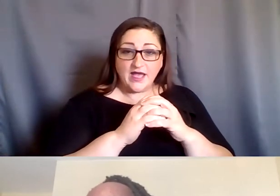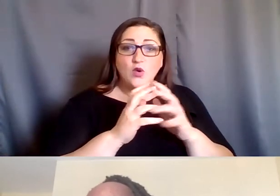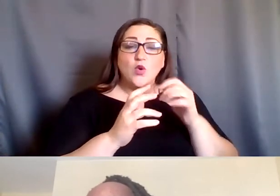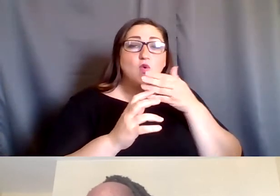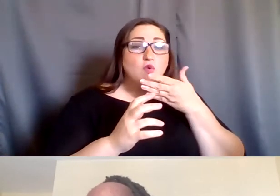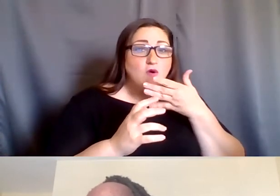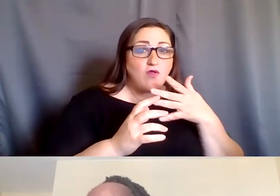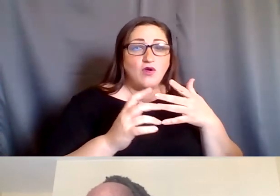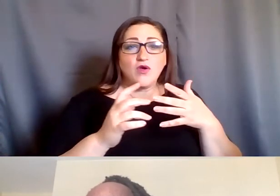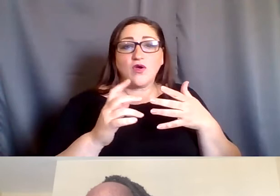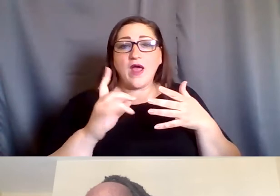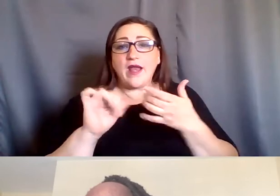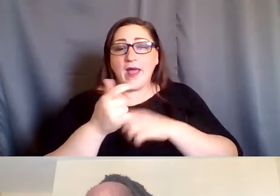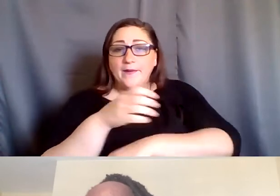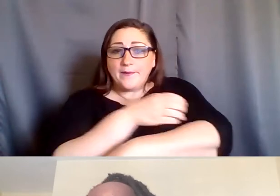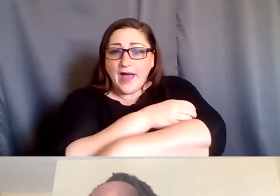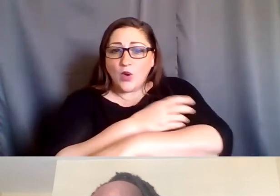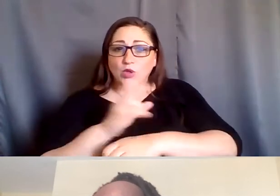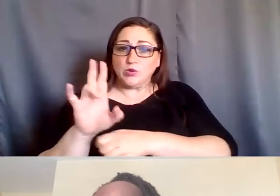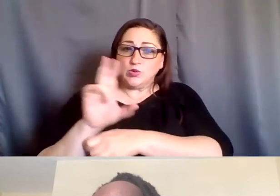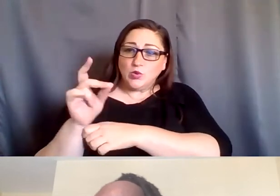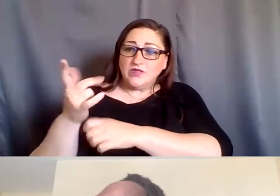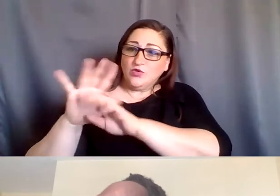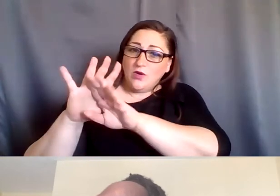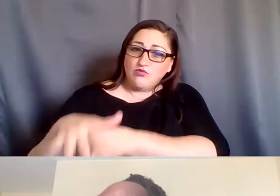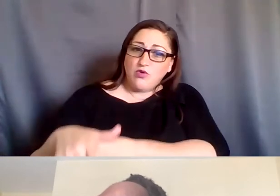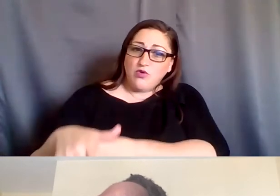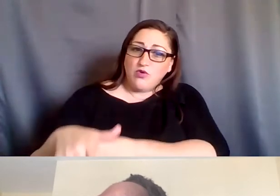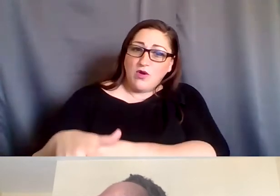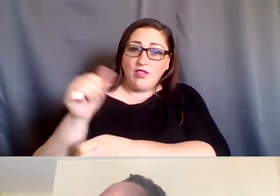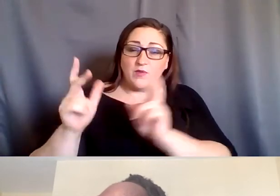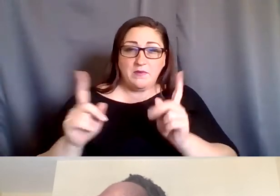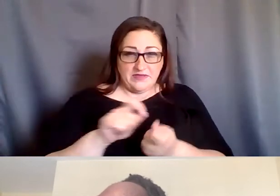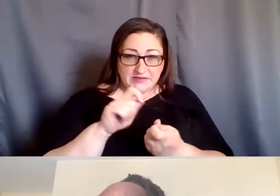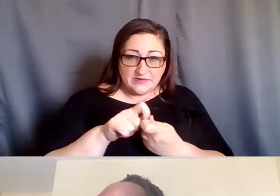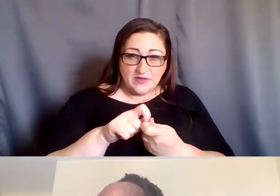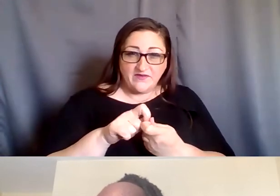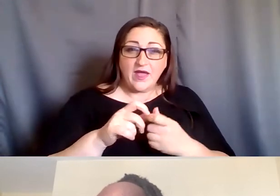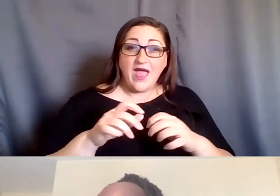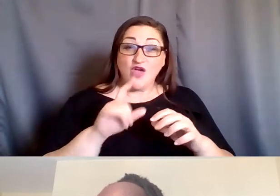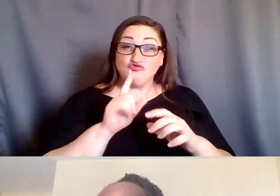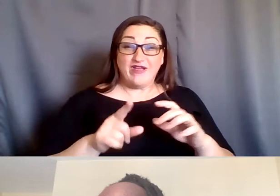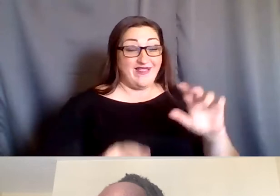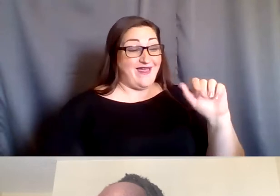So power over others. And this is specifically rooted in ableism, especially for disabled people.